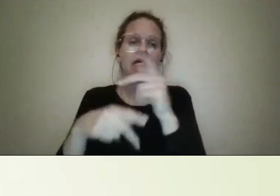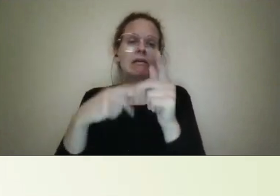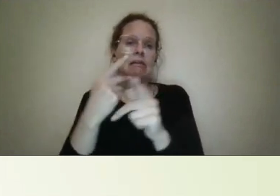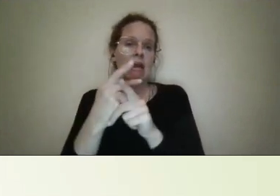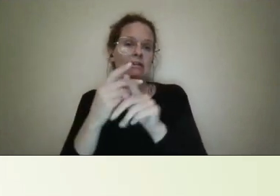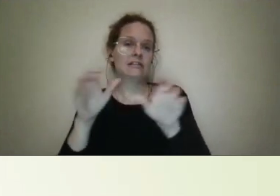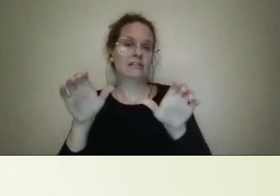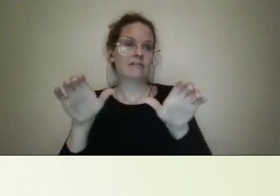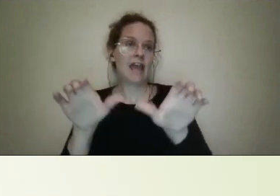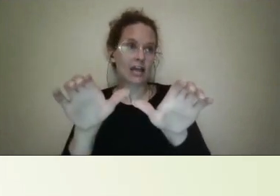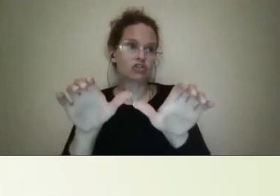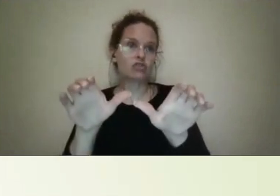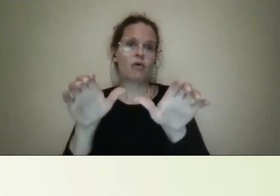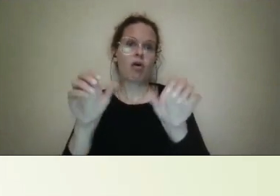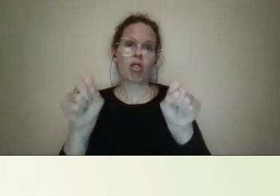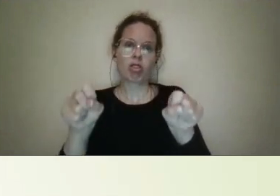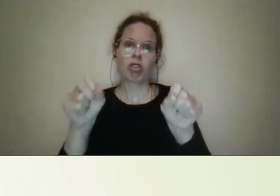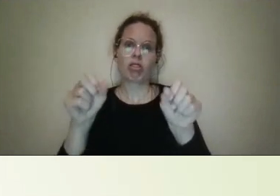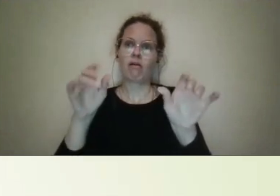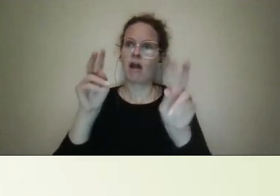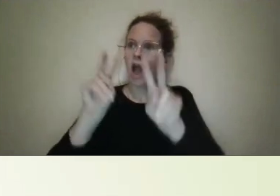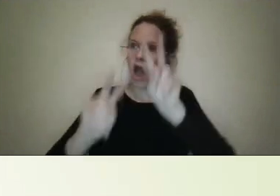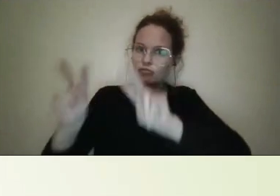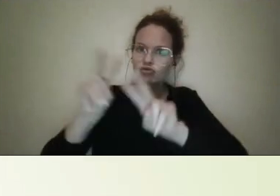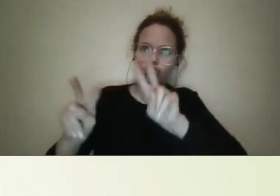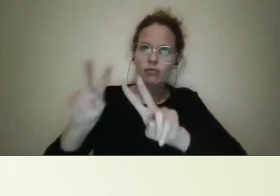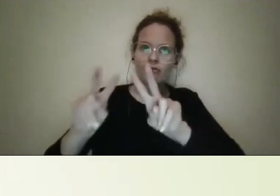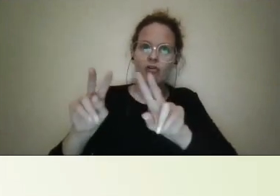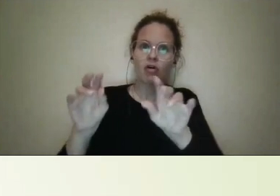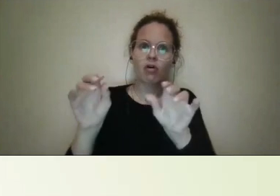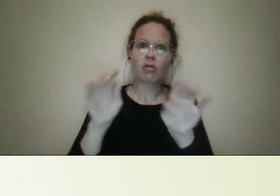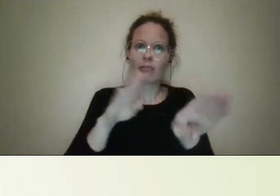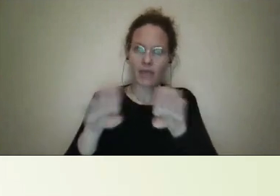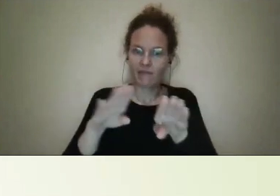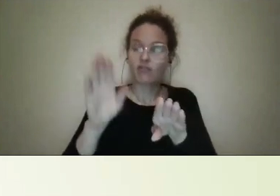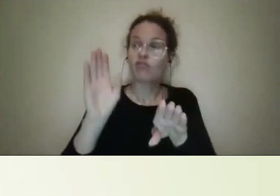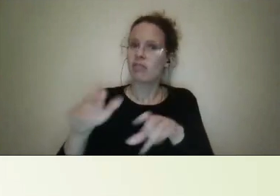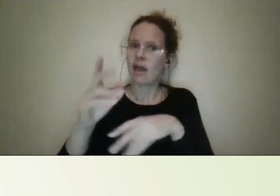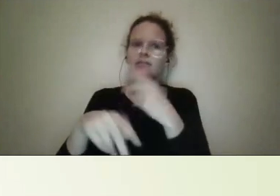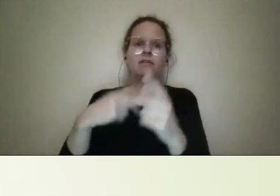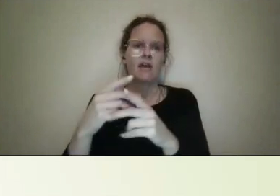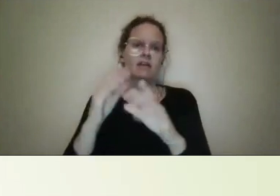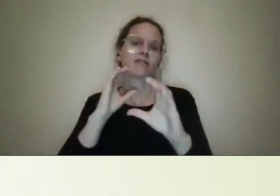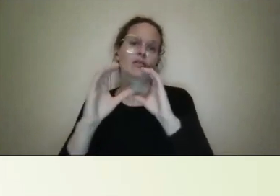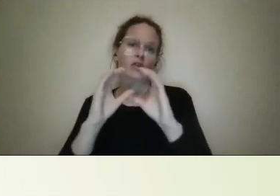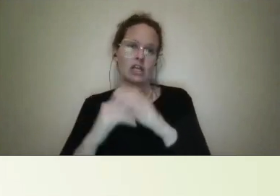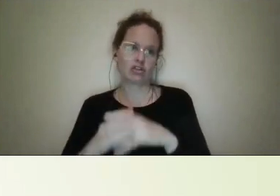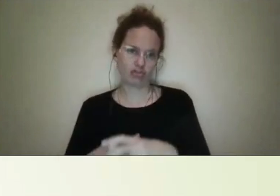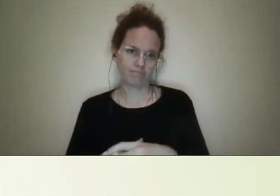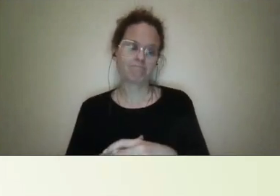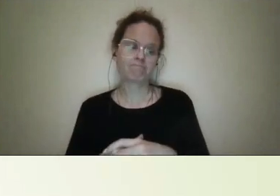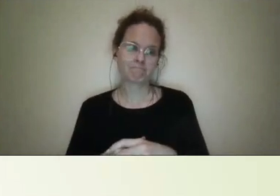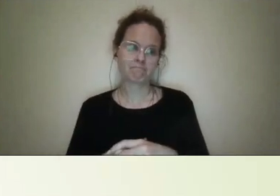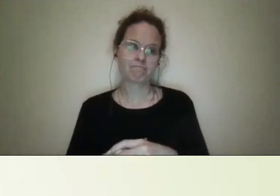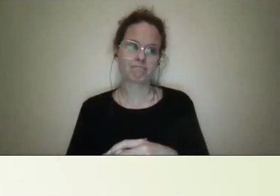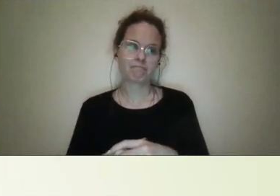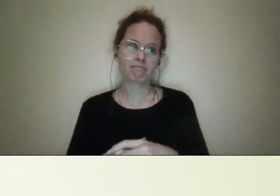measurable, observable - that is a form of communication. One of the things that I like